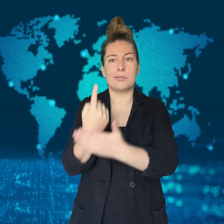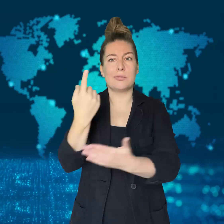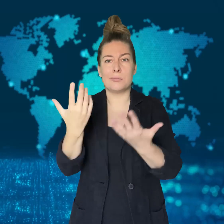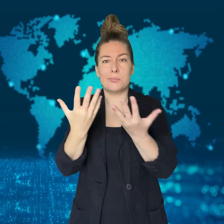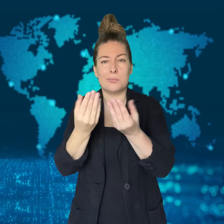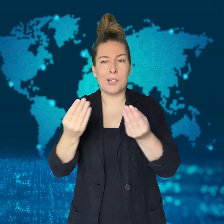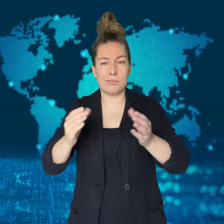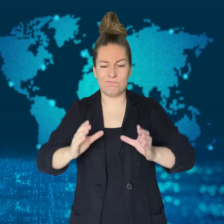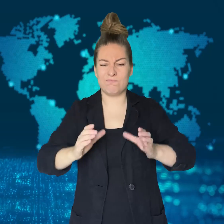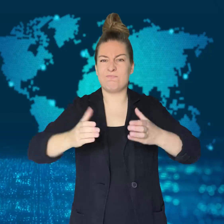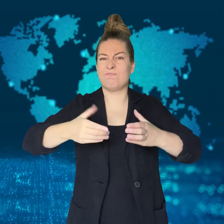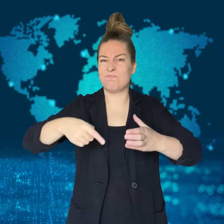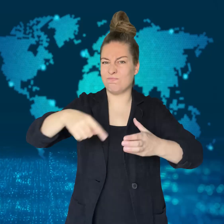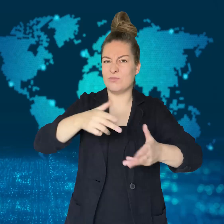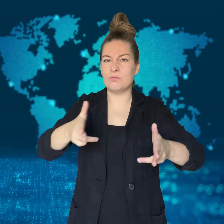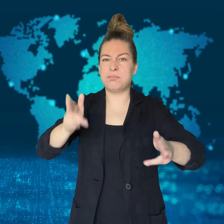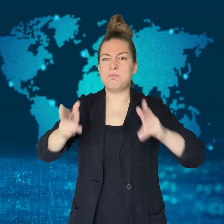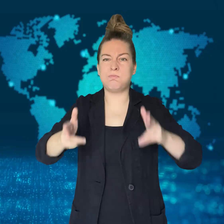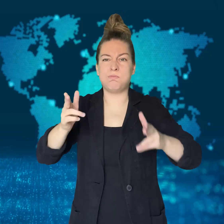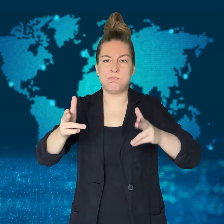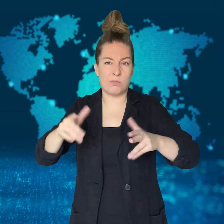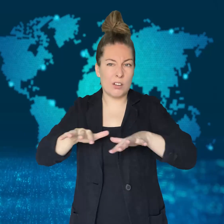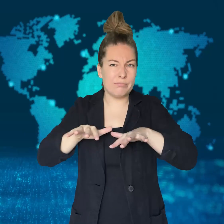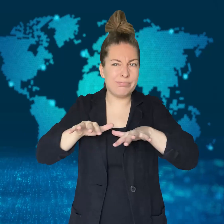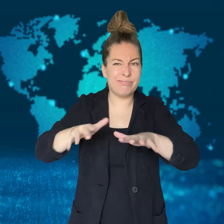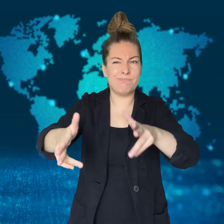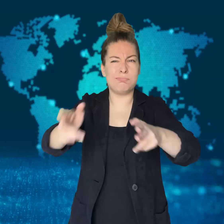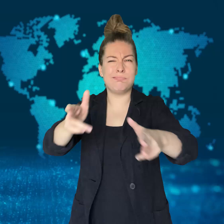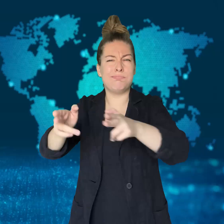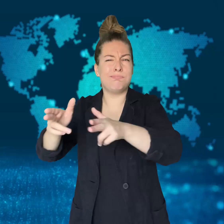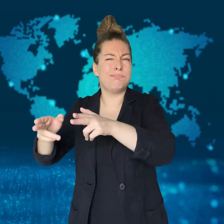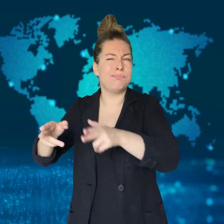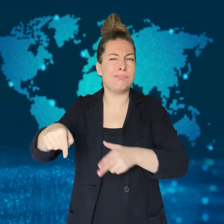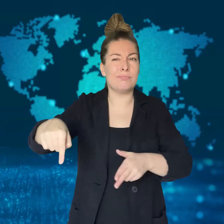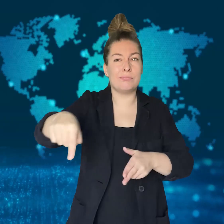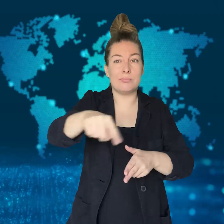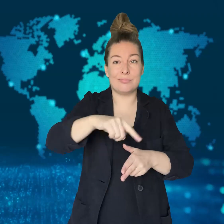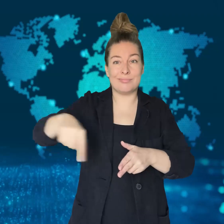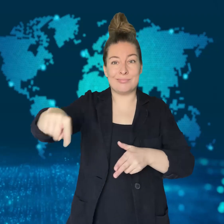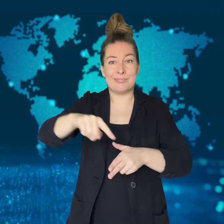At least 6,000 people fled from their homes when